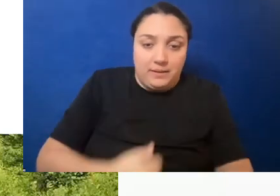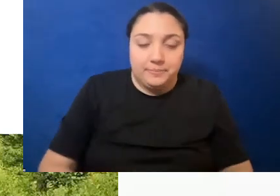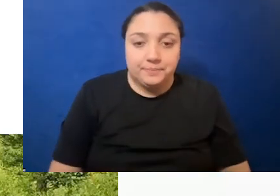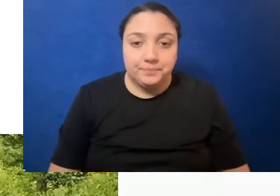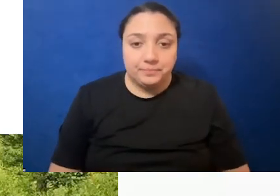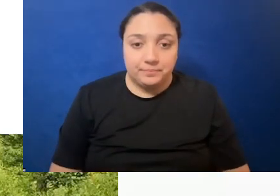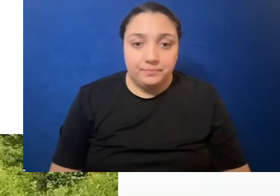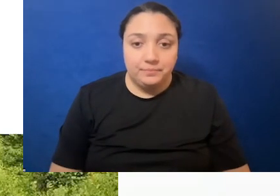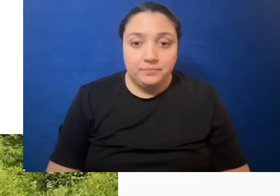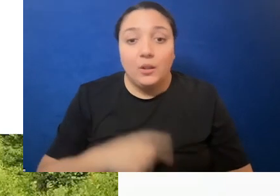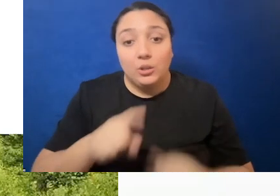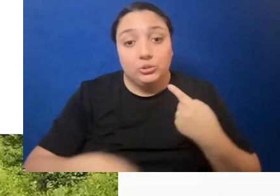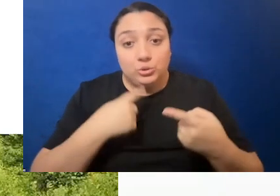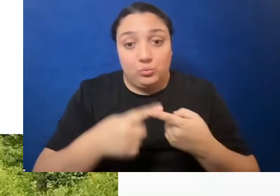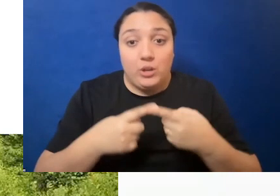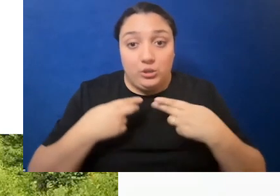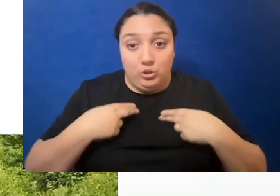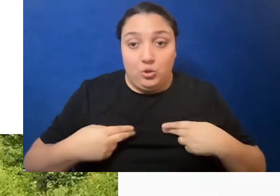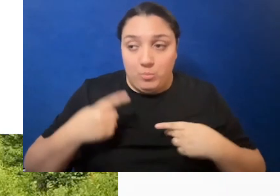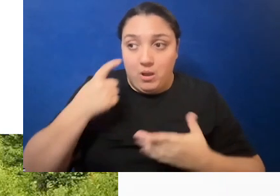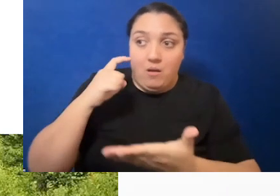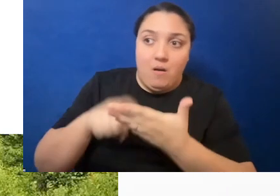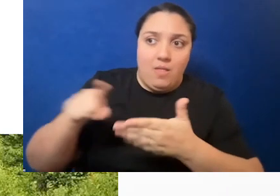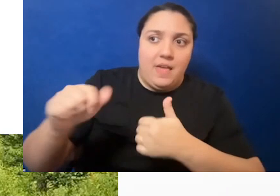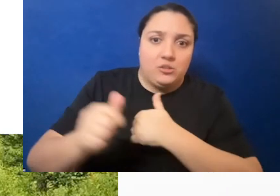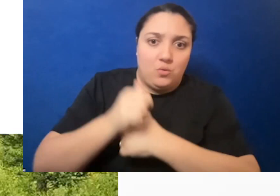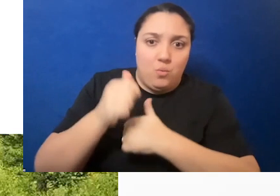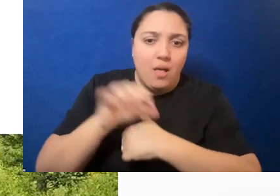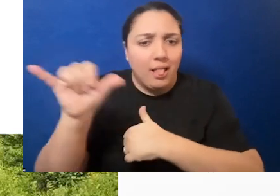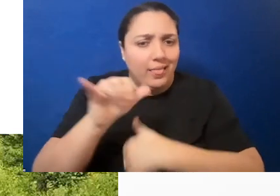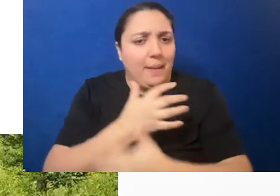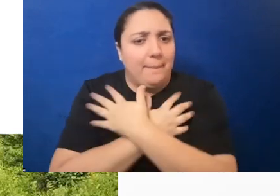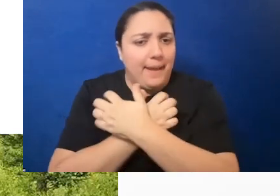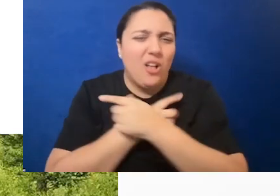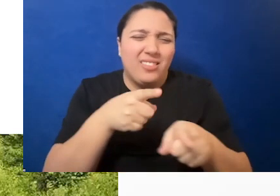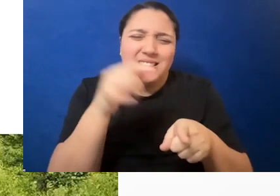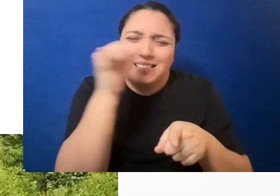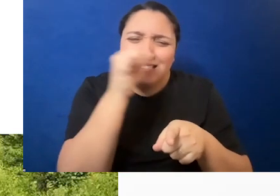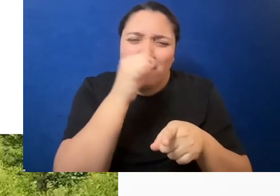INSTINCTS. WHEN YOU PERCEIVE A THREAT LIKE